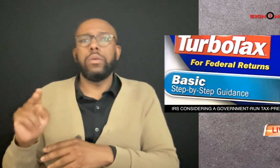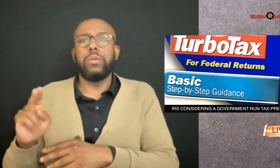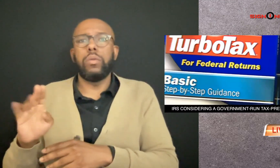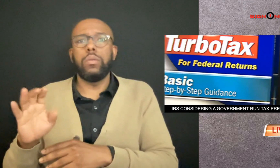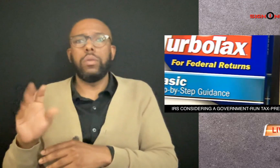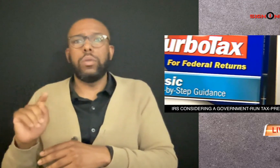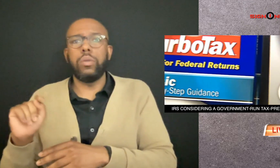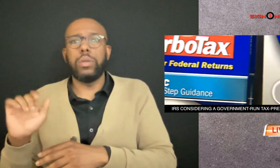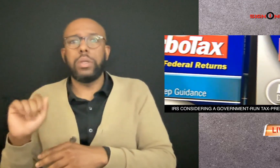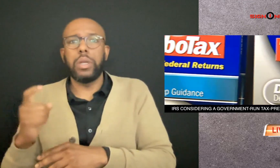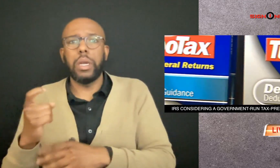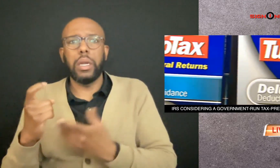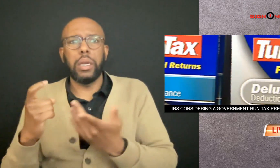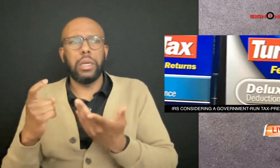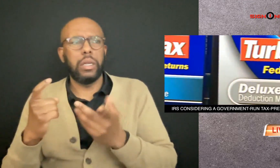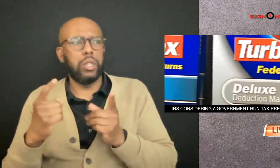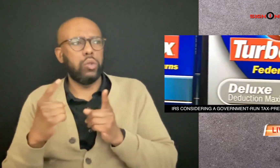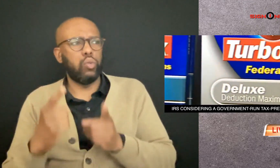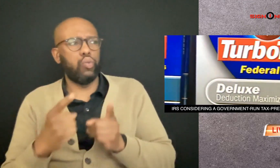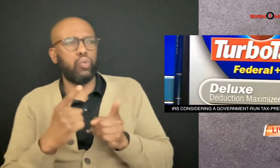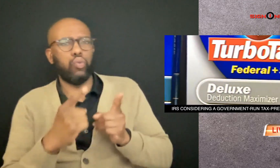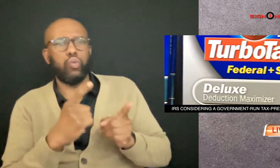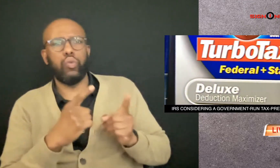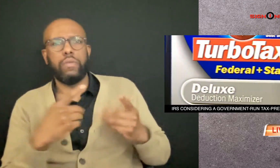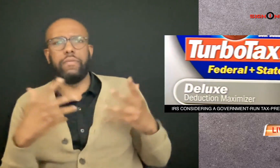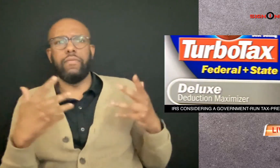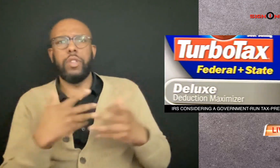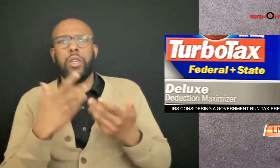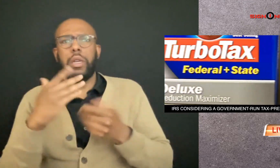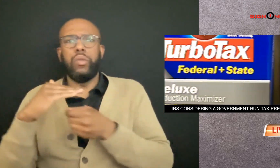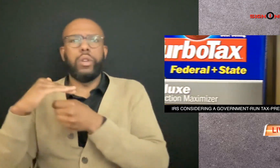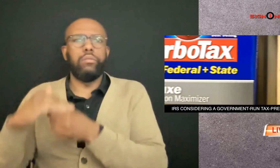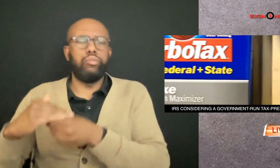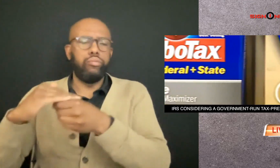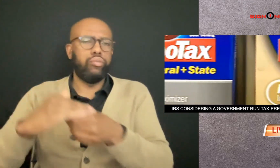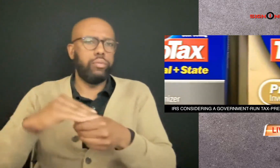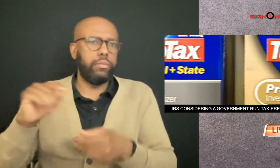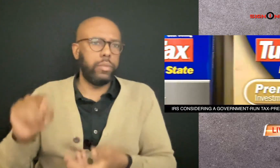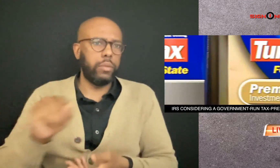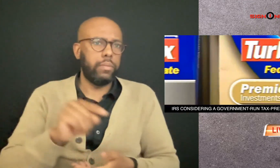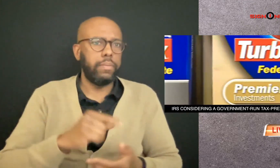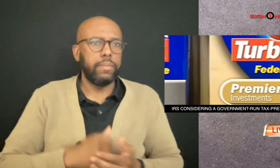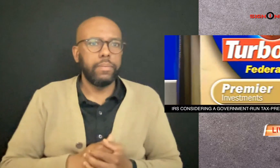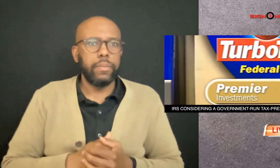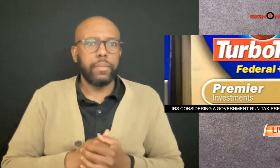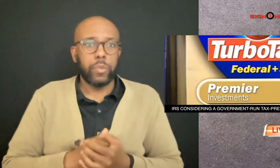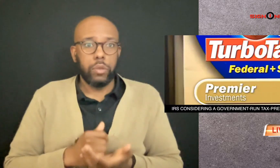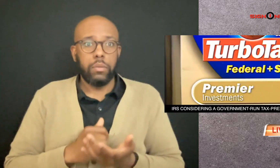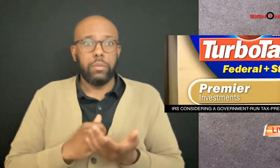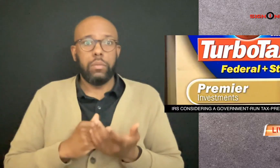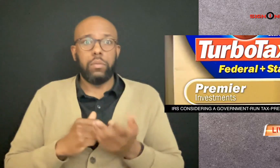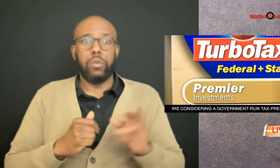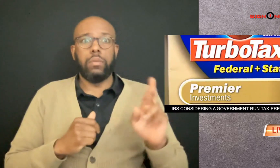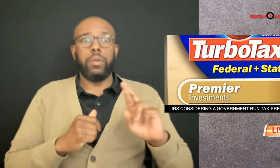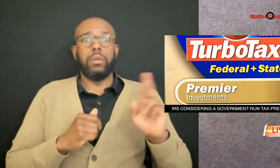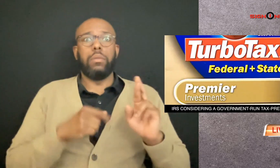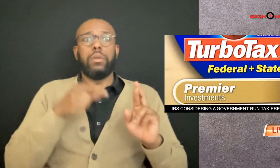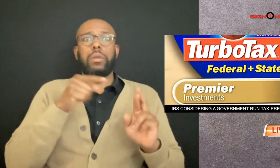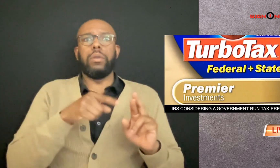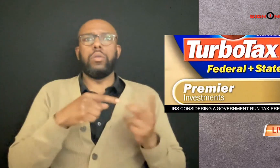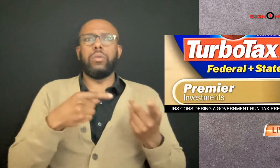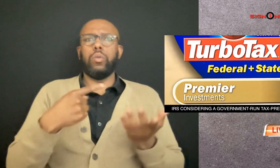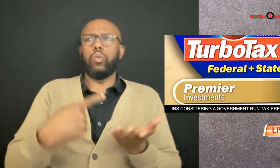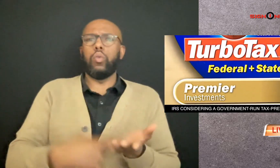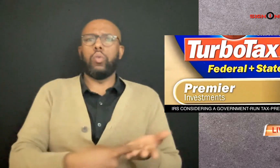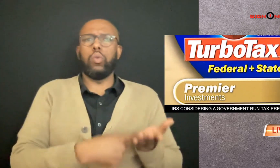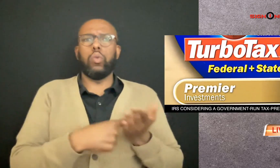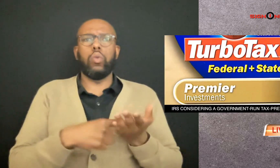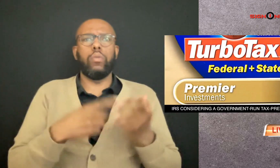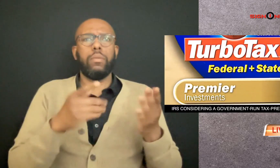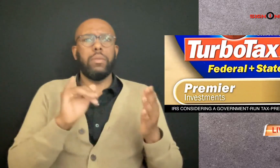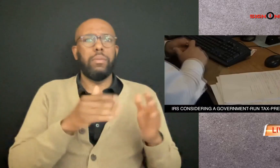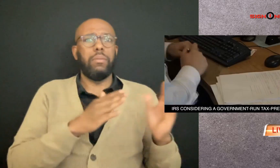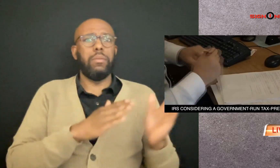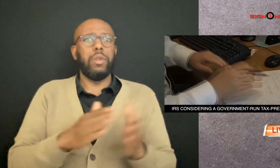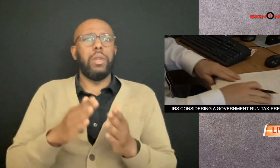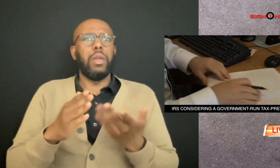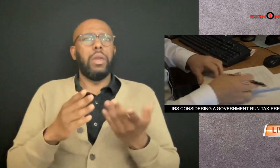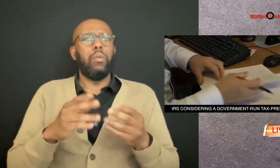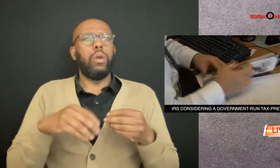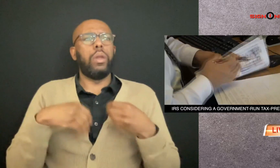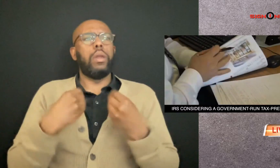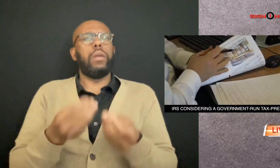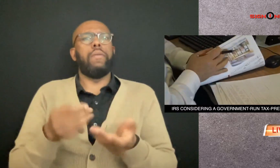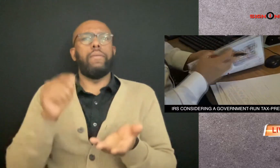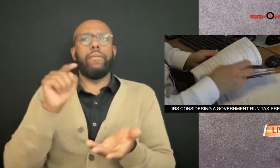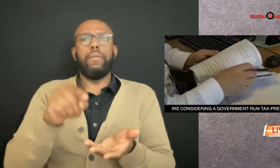like H&R Block and TurboTax Republicans also argue the plan would give even more power